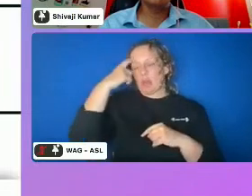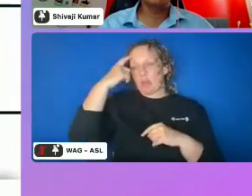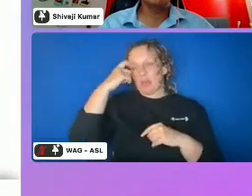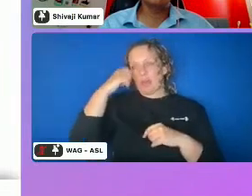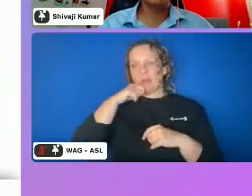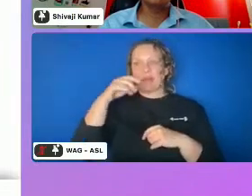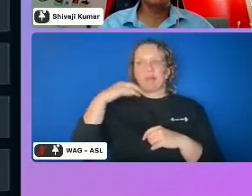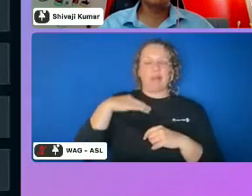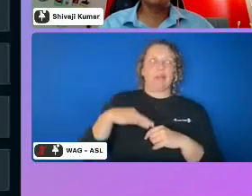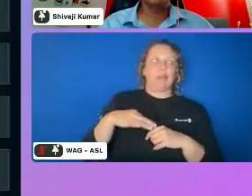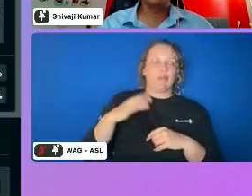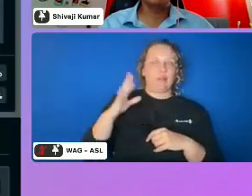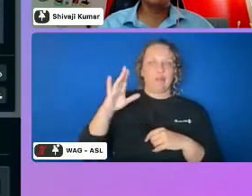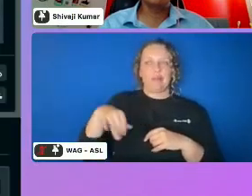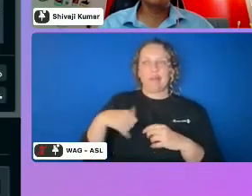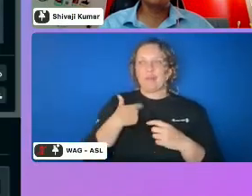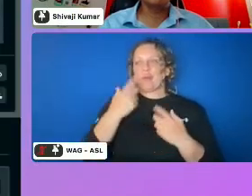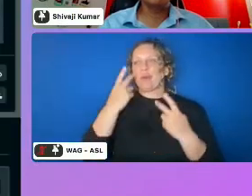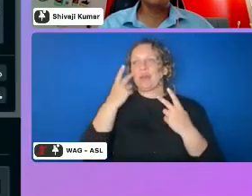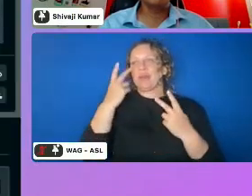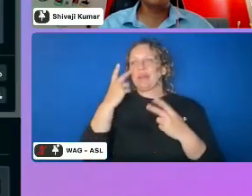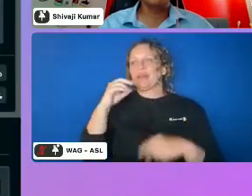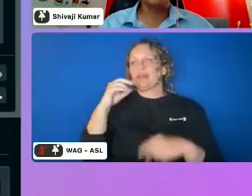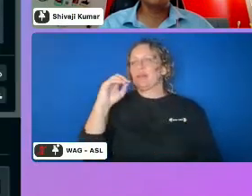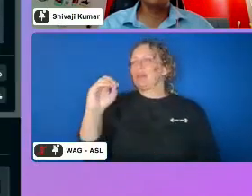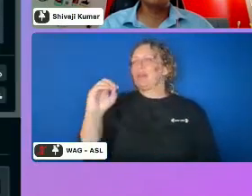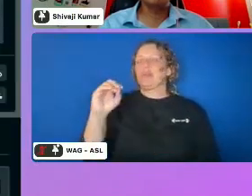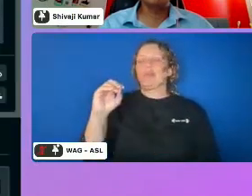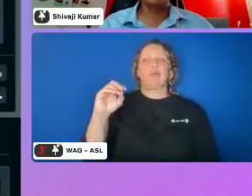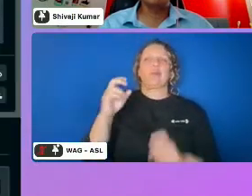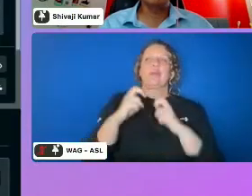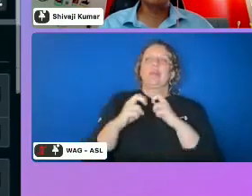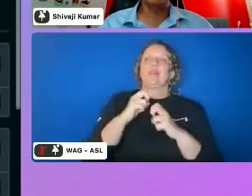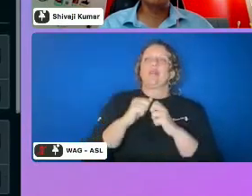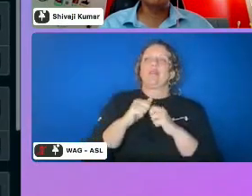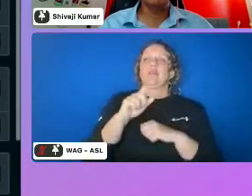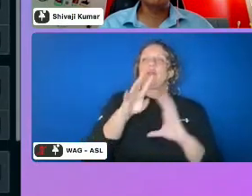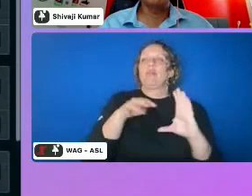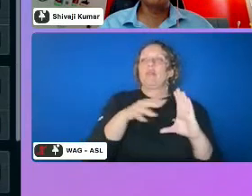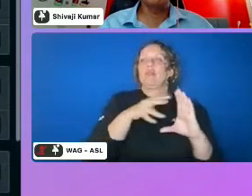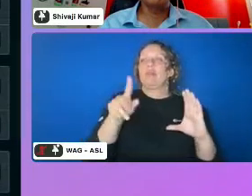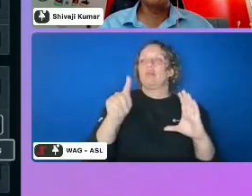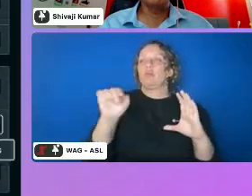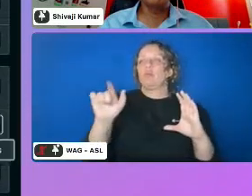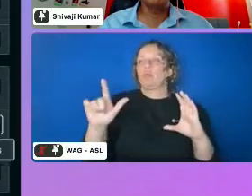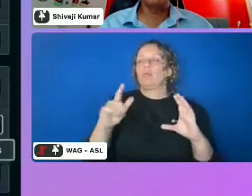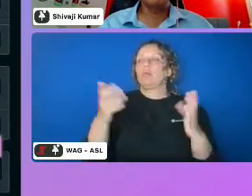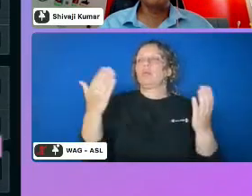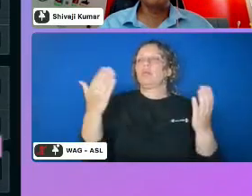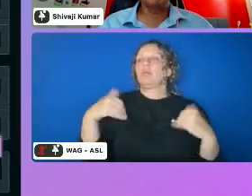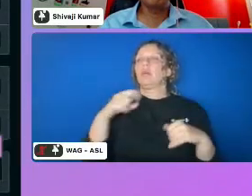but we are able to see that there are zero issues for the table tool. Next up, we'll run the keyboard tool.